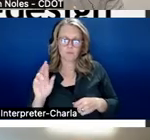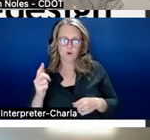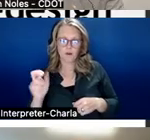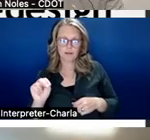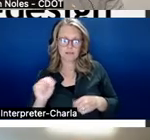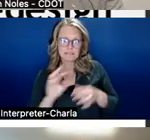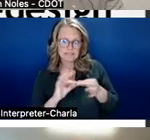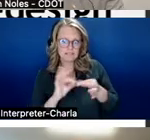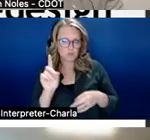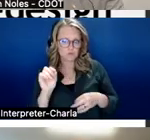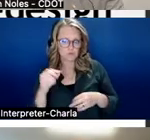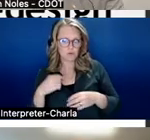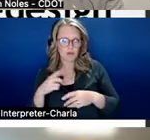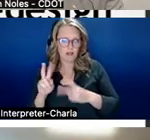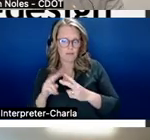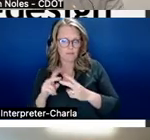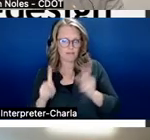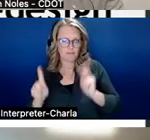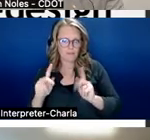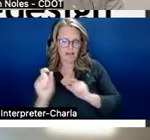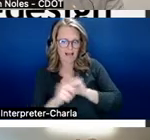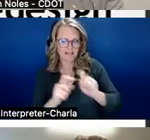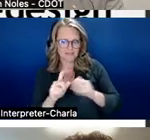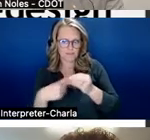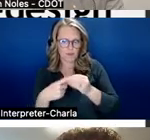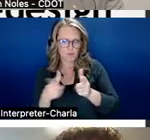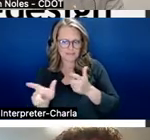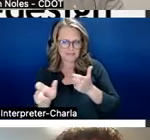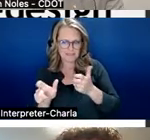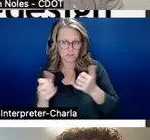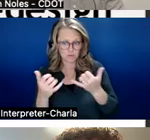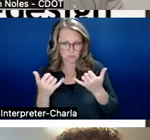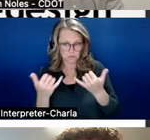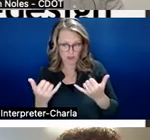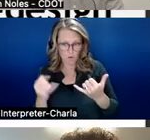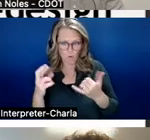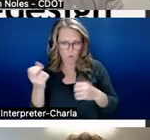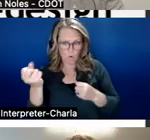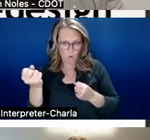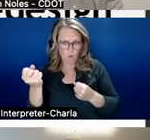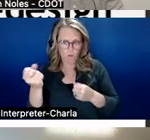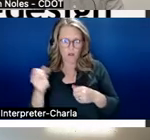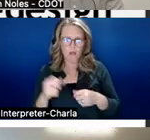after we get done with this section or we can take them now. Let's get through this section and then we'll talk about those